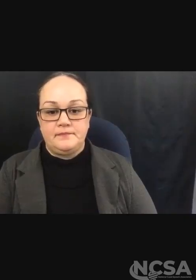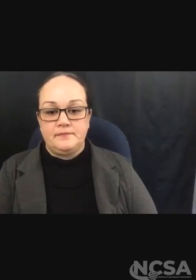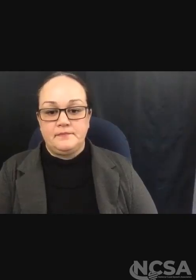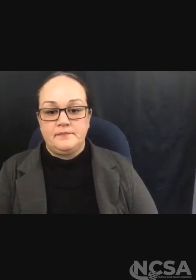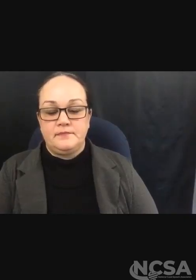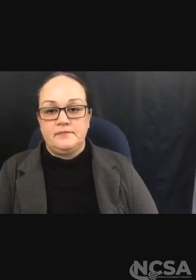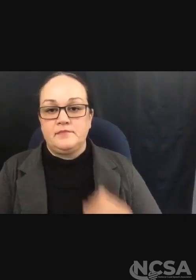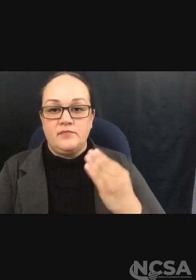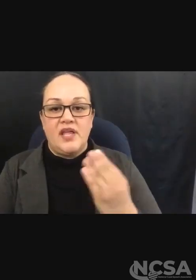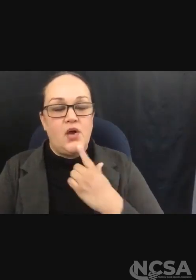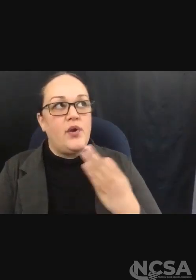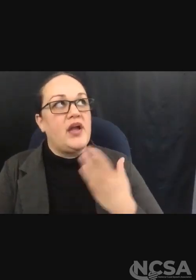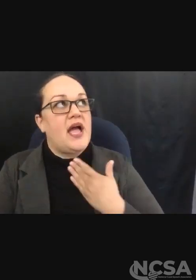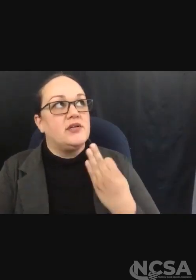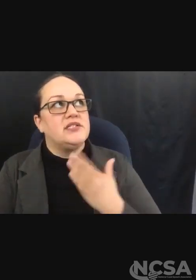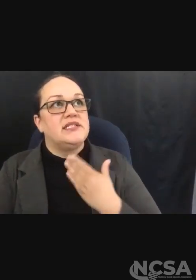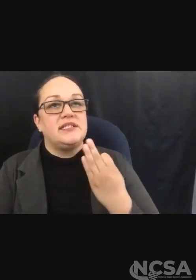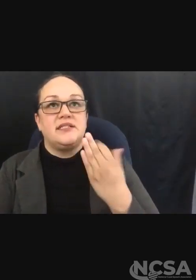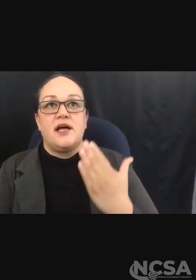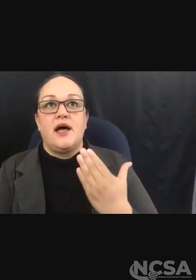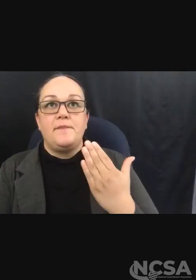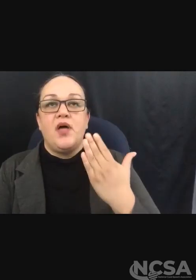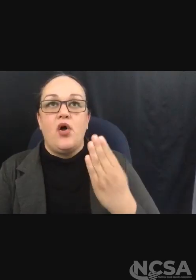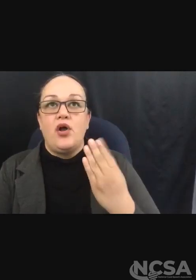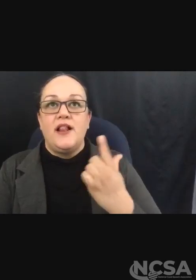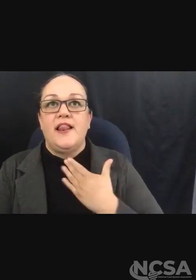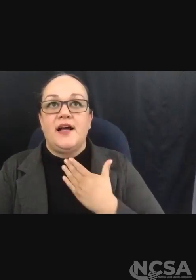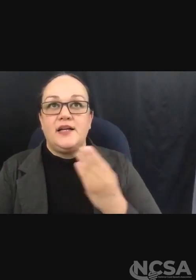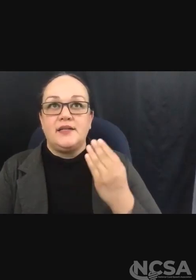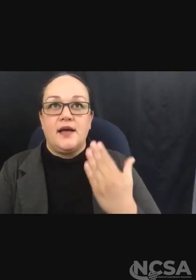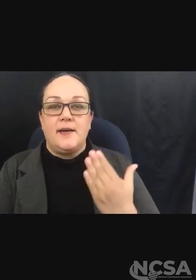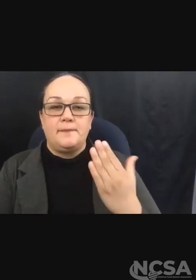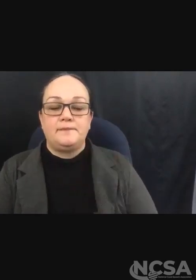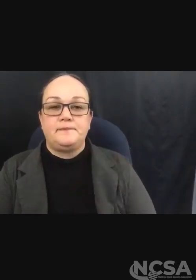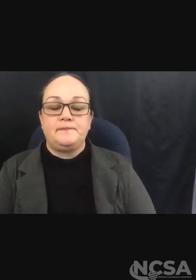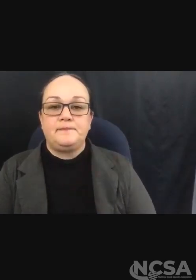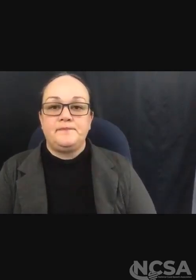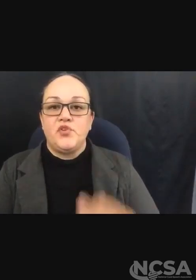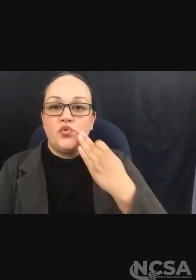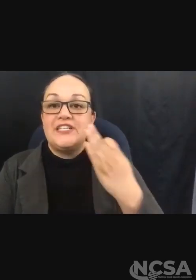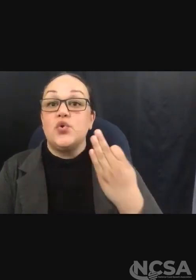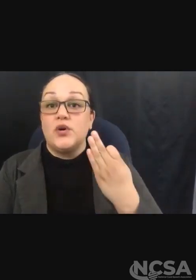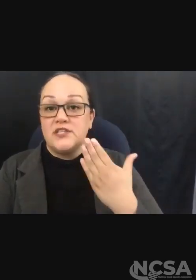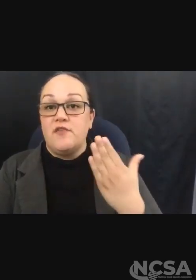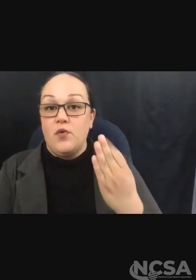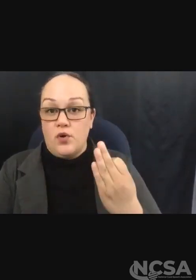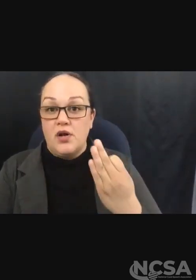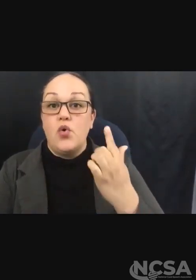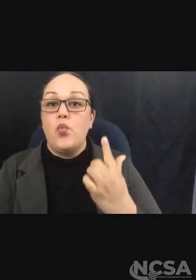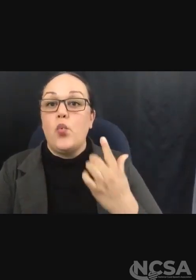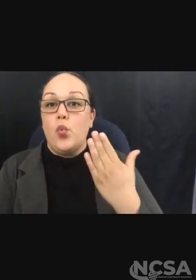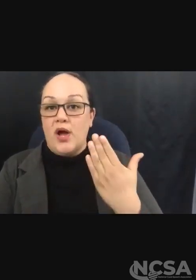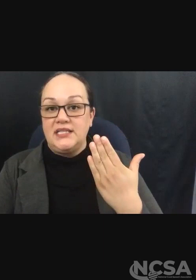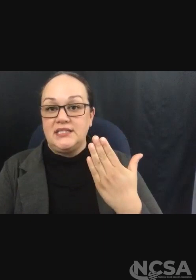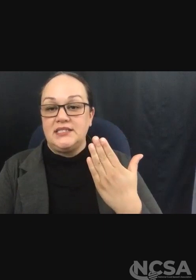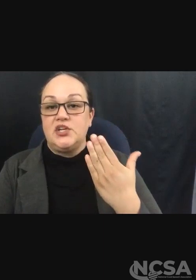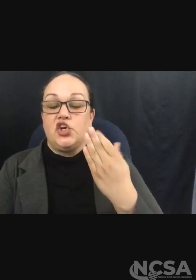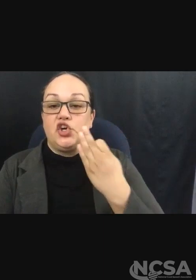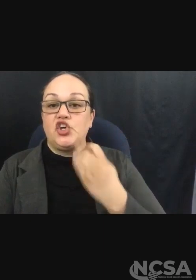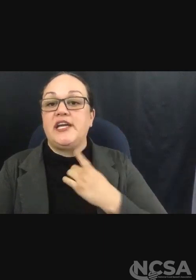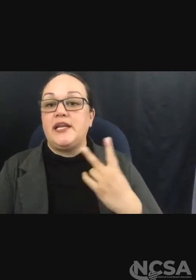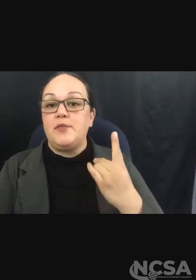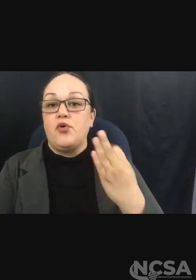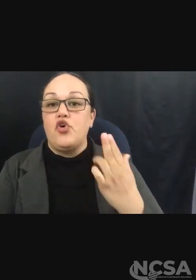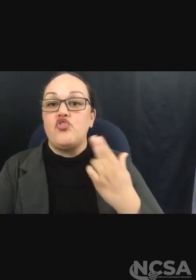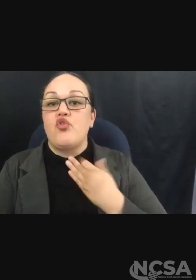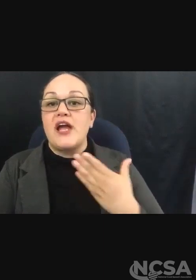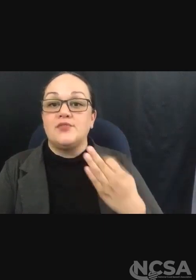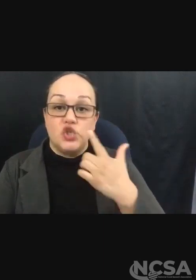Not warehouse. It's a an online resource for what reading programs work